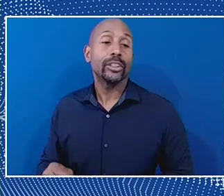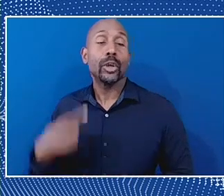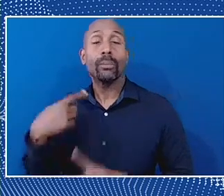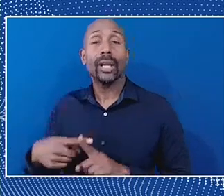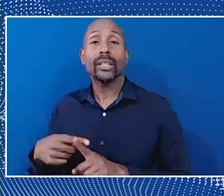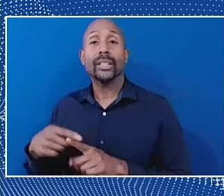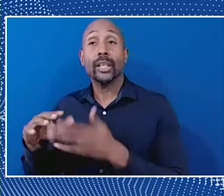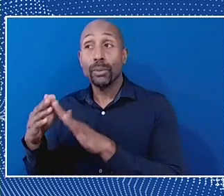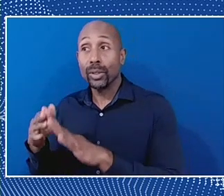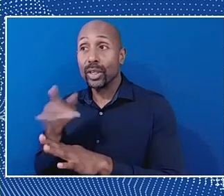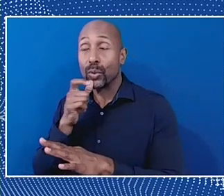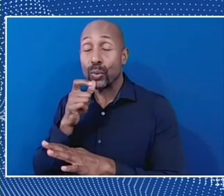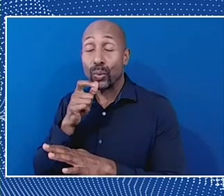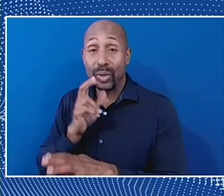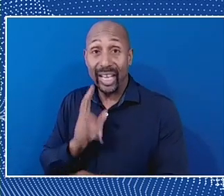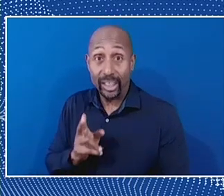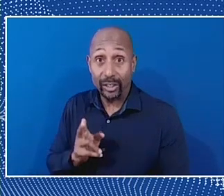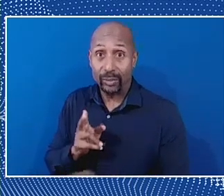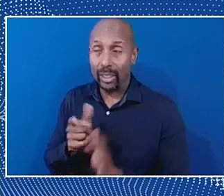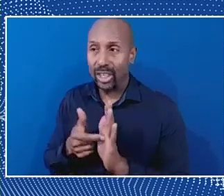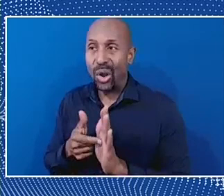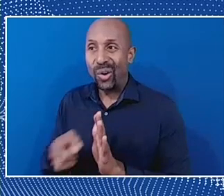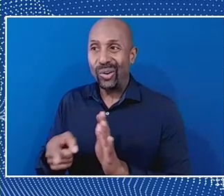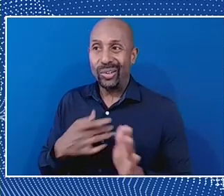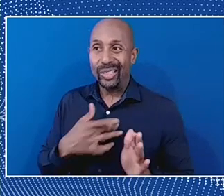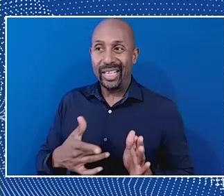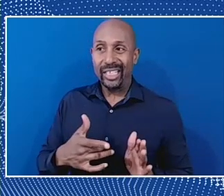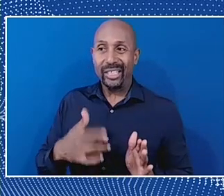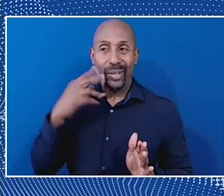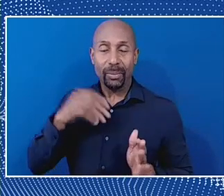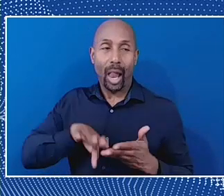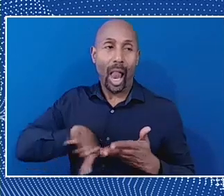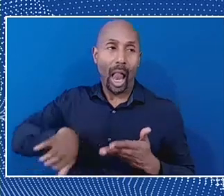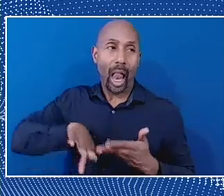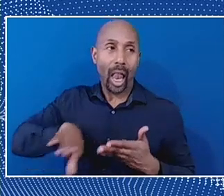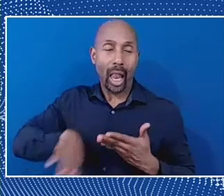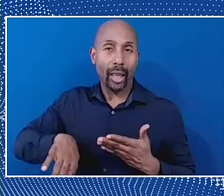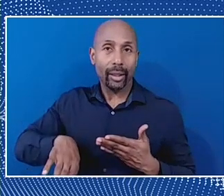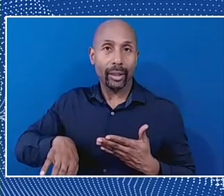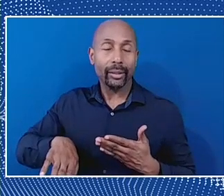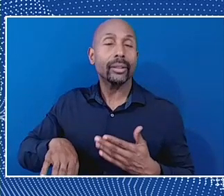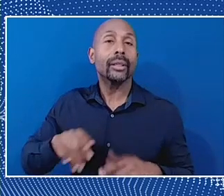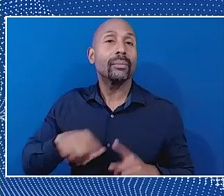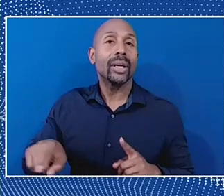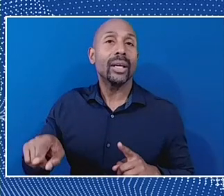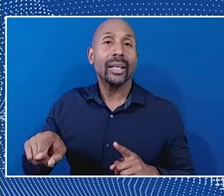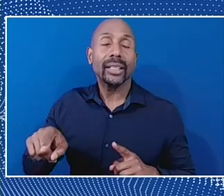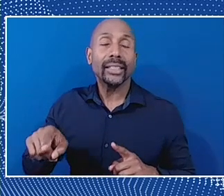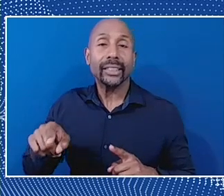just be a goal, it should be an automatic built in necessity. As young people, we are often told that we